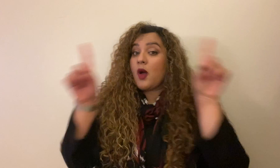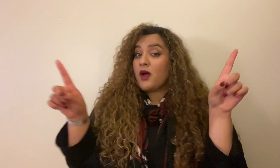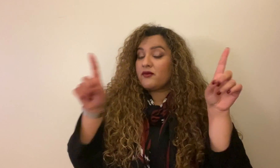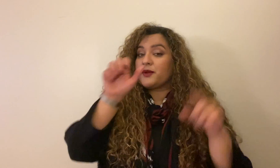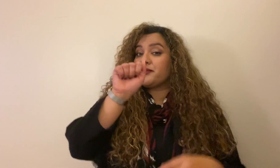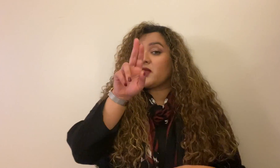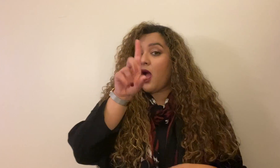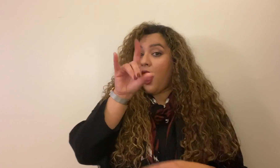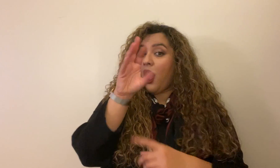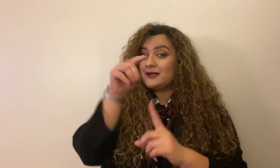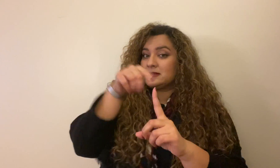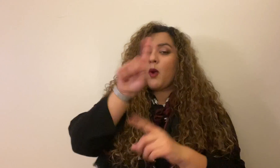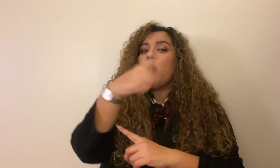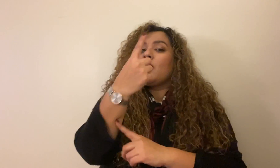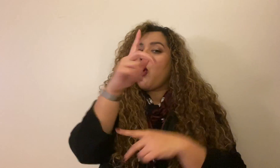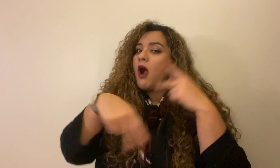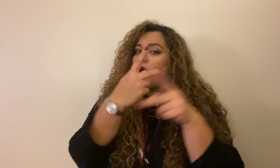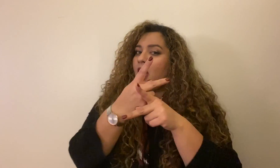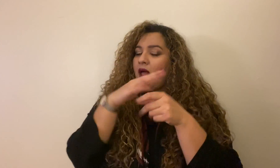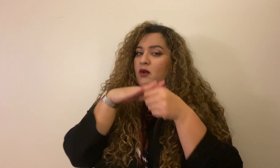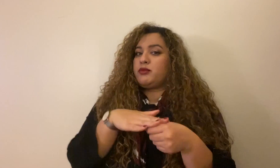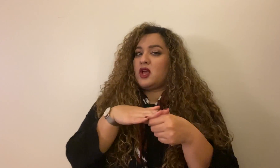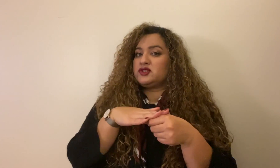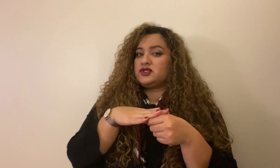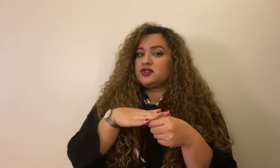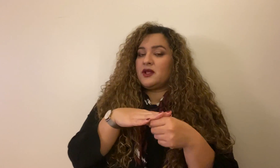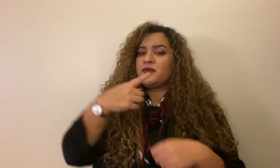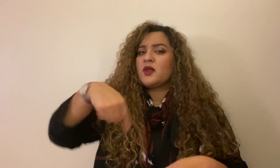However, audism is merely one type of oppression.